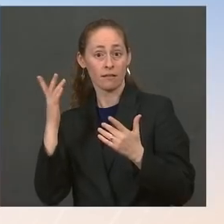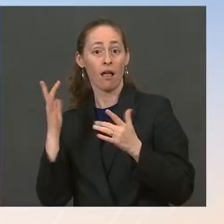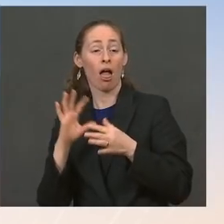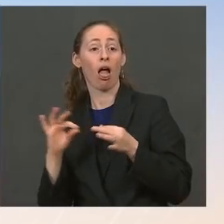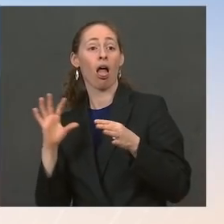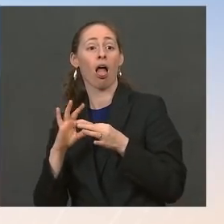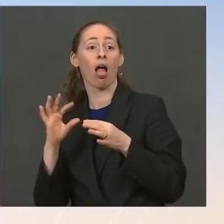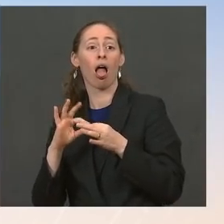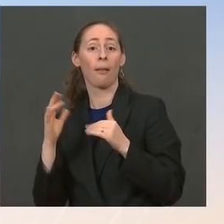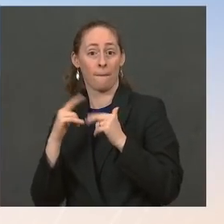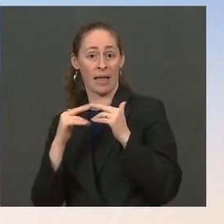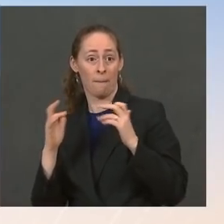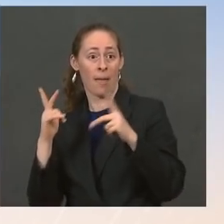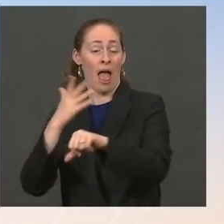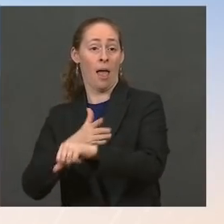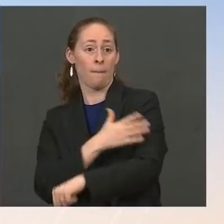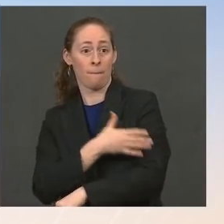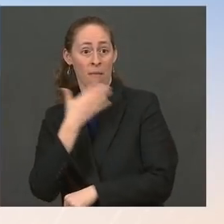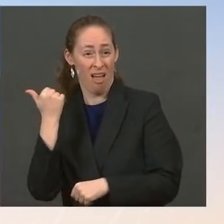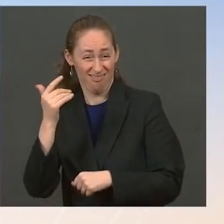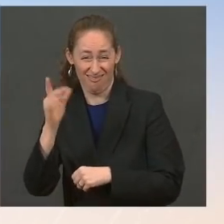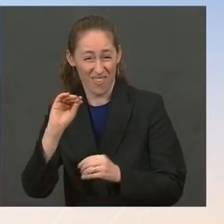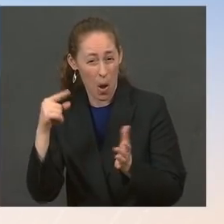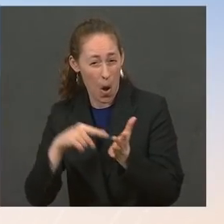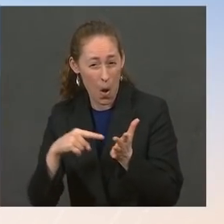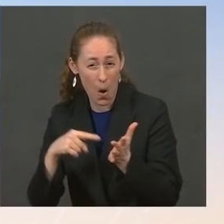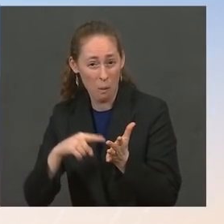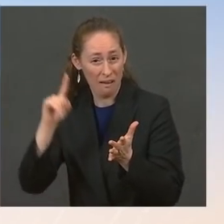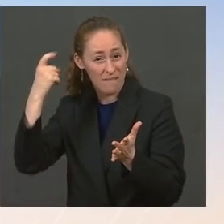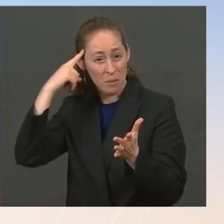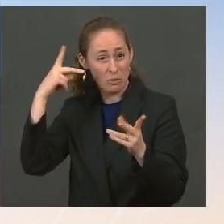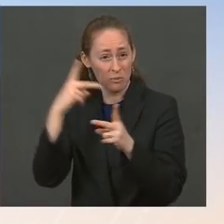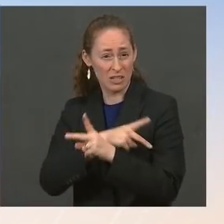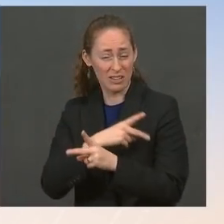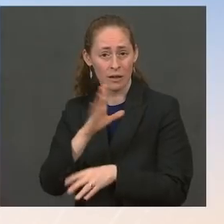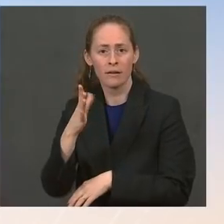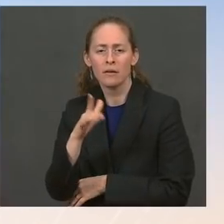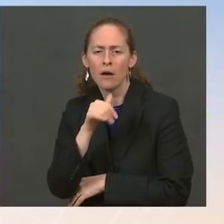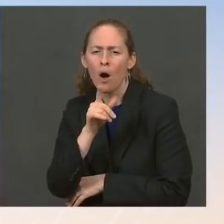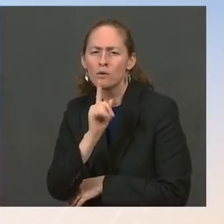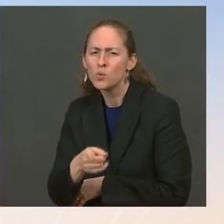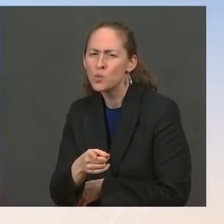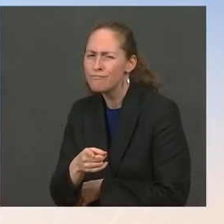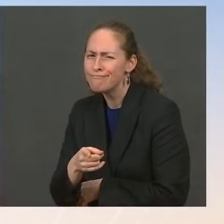"one single cent" if we now know that that is not true? Ms. Psaki: It is true.